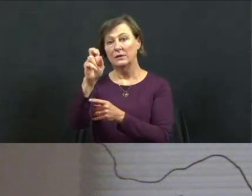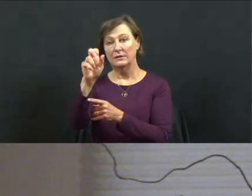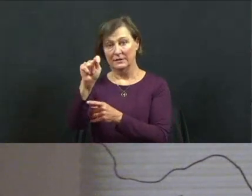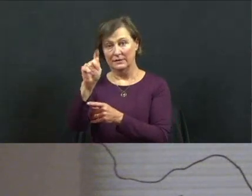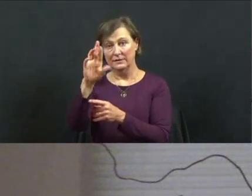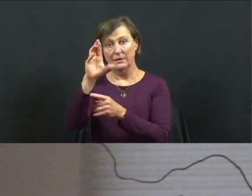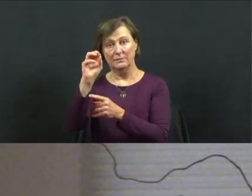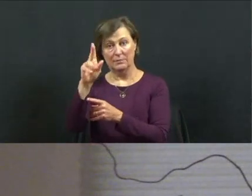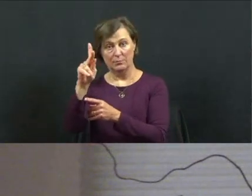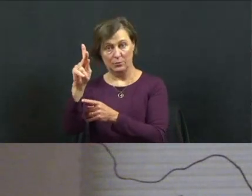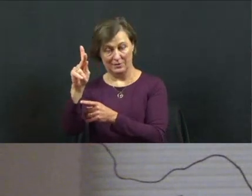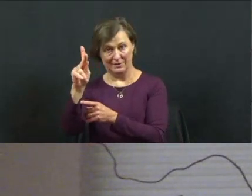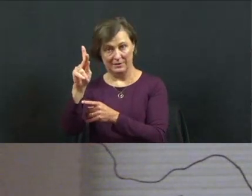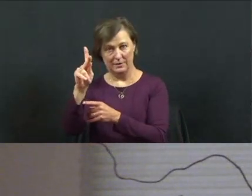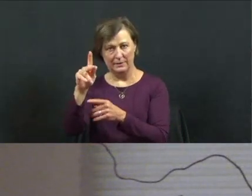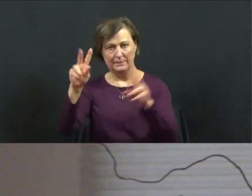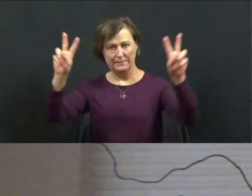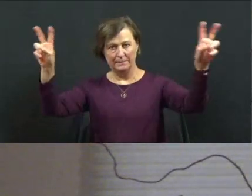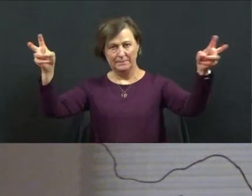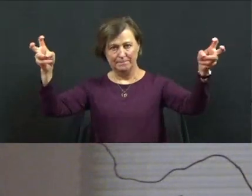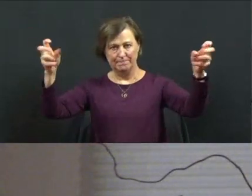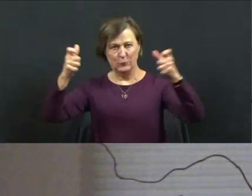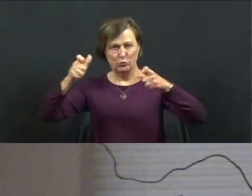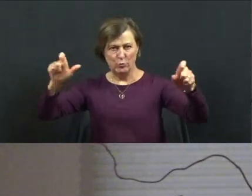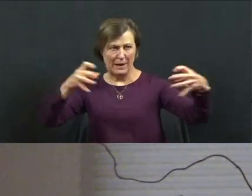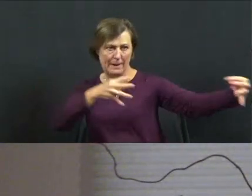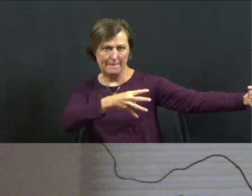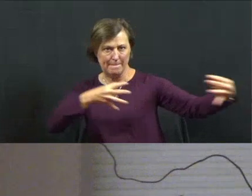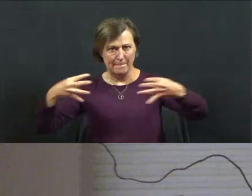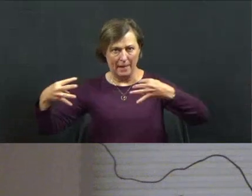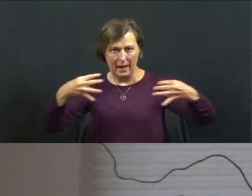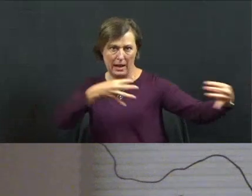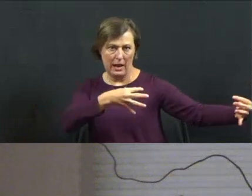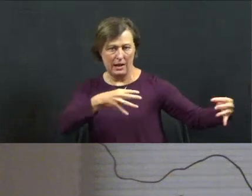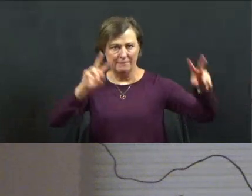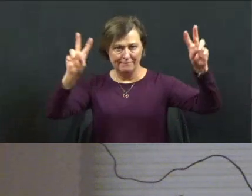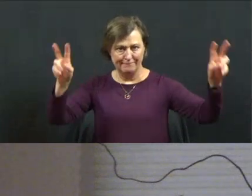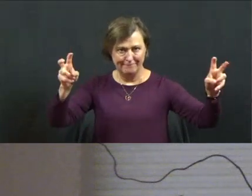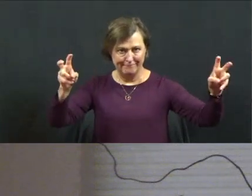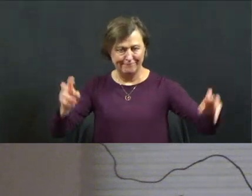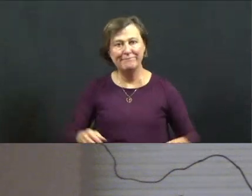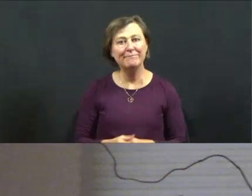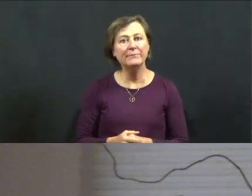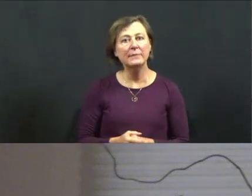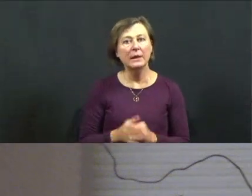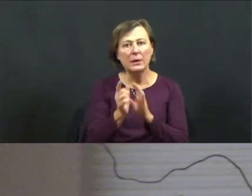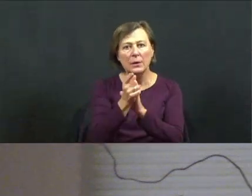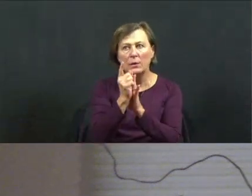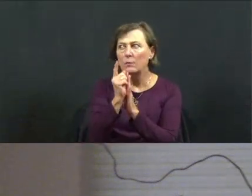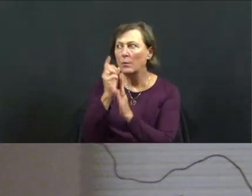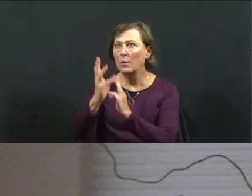"The Great Battle. The moment that the world had been waiting for was now